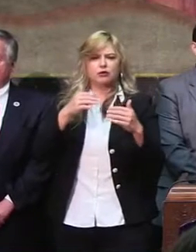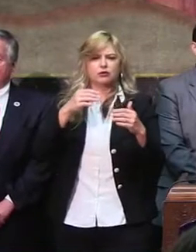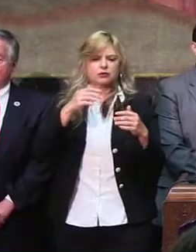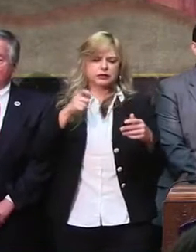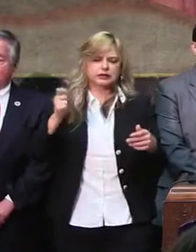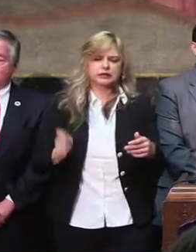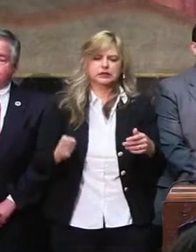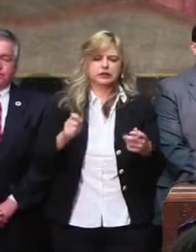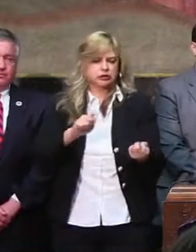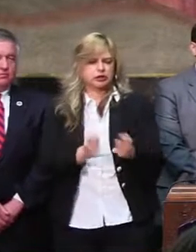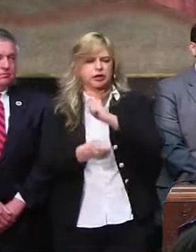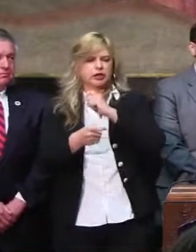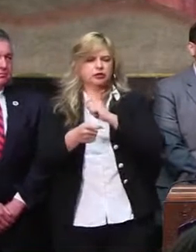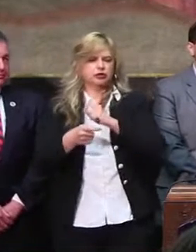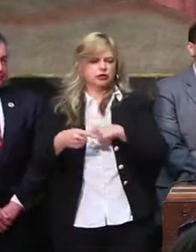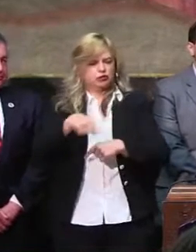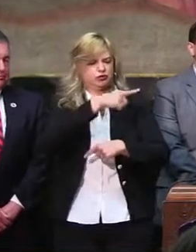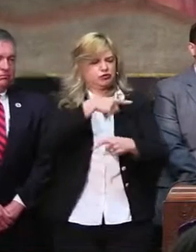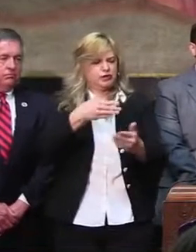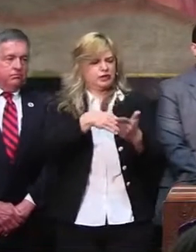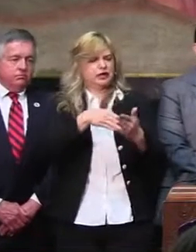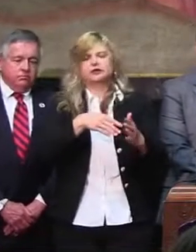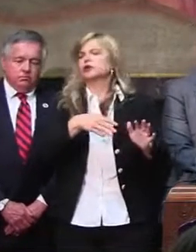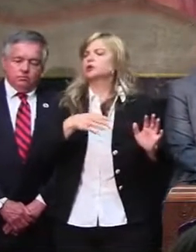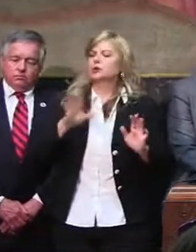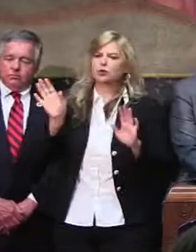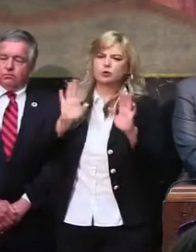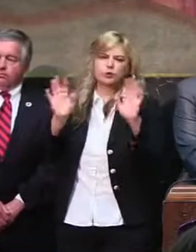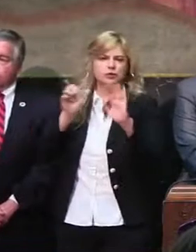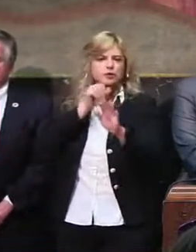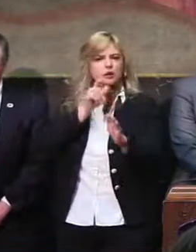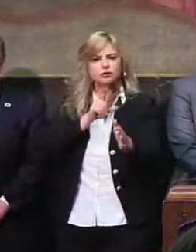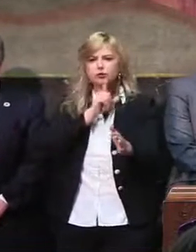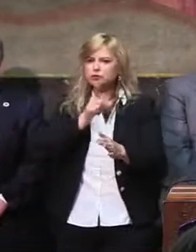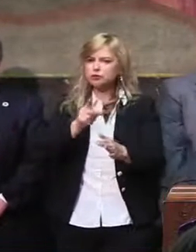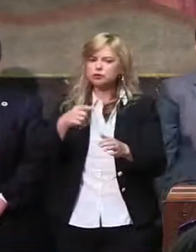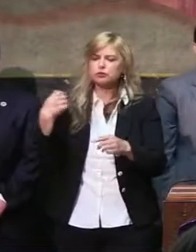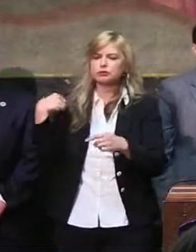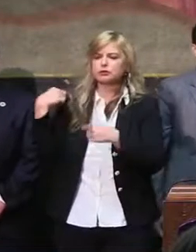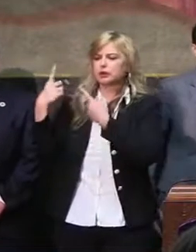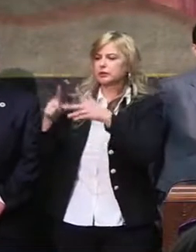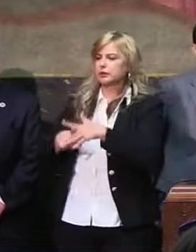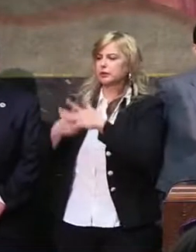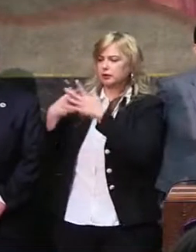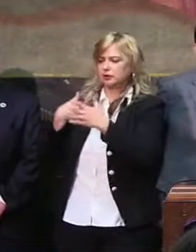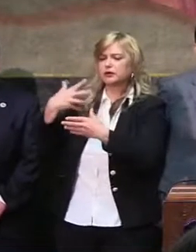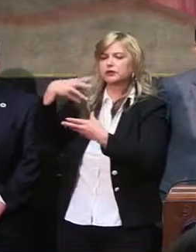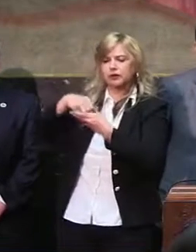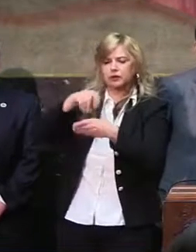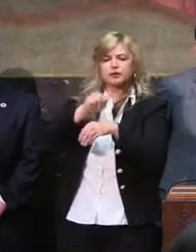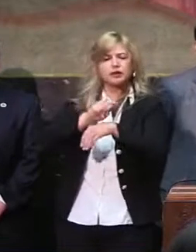and it's just not true from the very beginning we participated in the task force even before the task force was